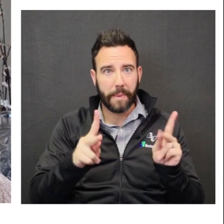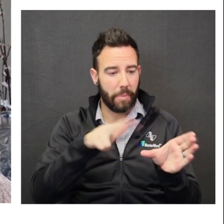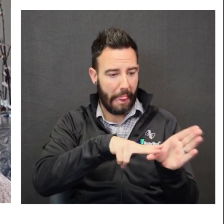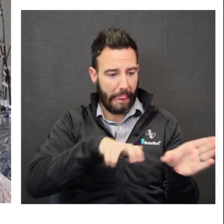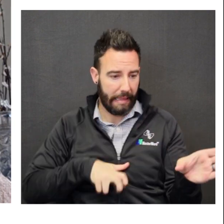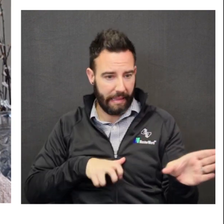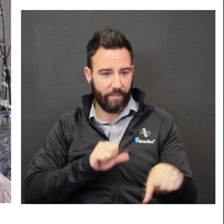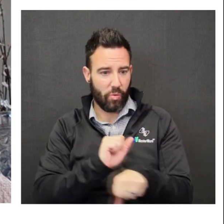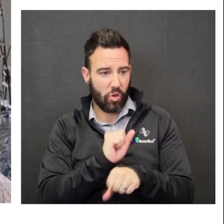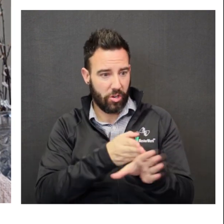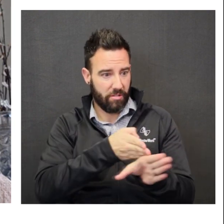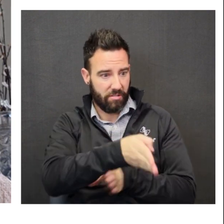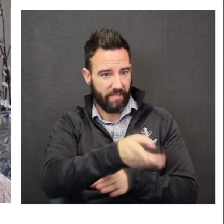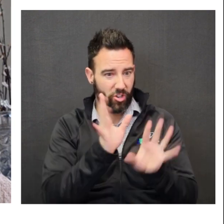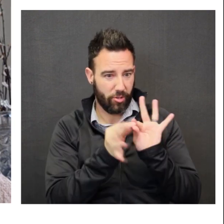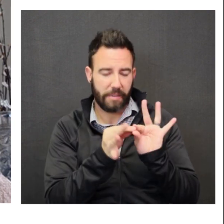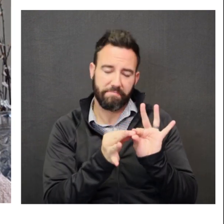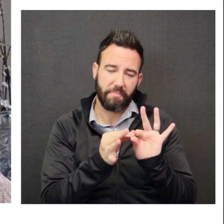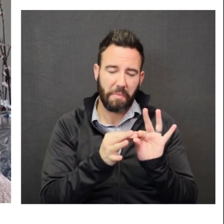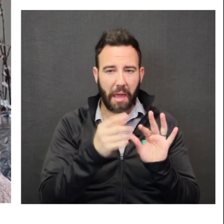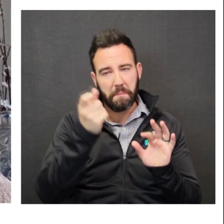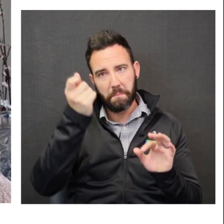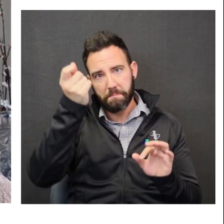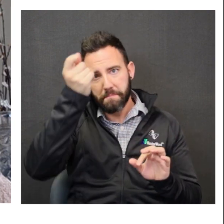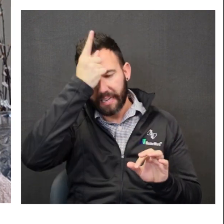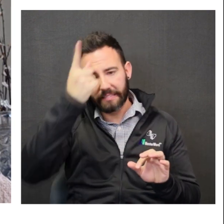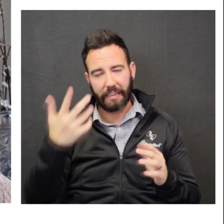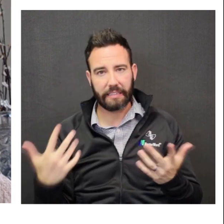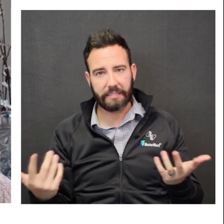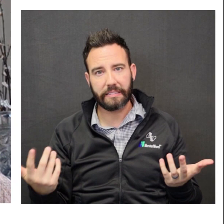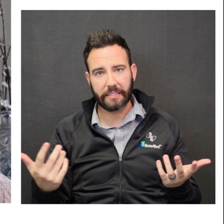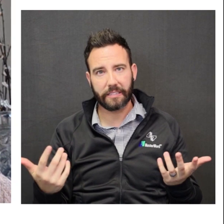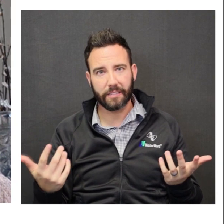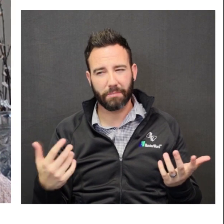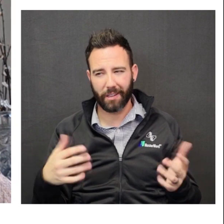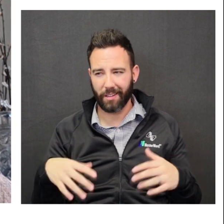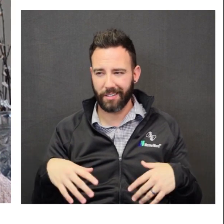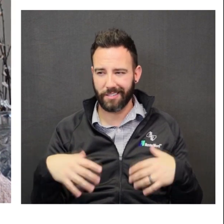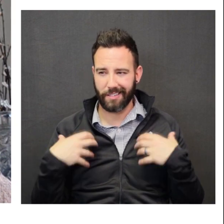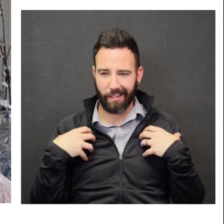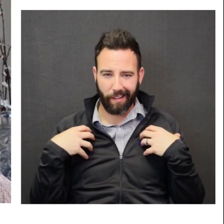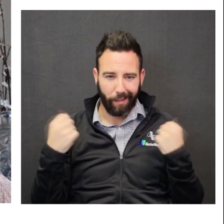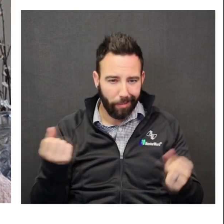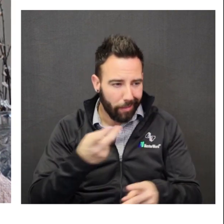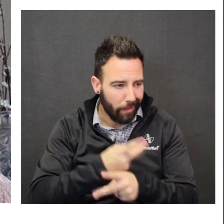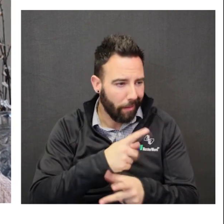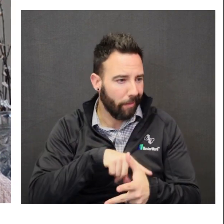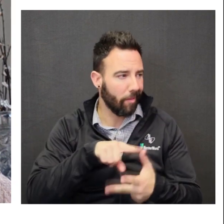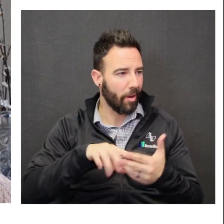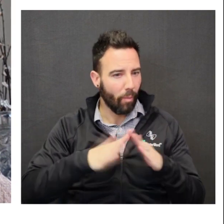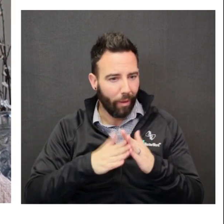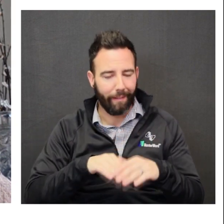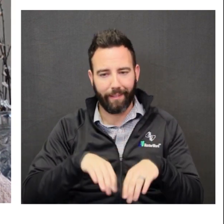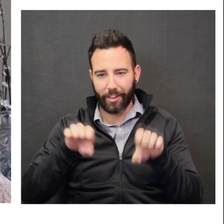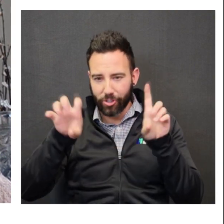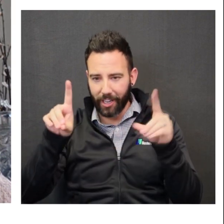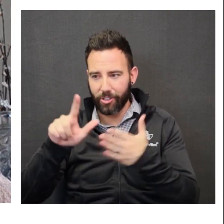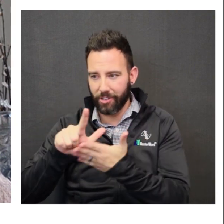we would see people leave the profession It's already you know, at least on the immigration side, in healthcare interpreting, and legal, and community and education.